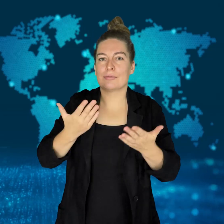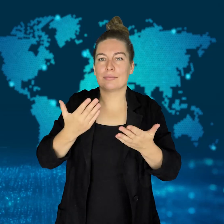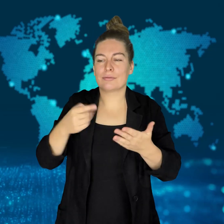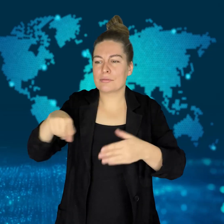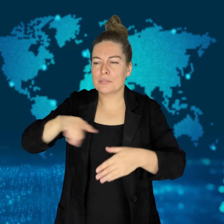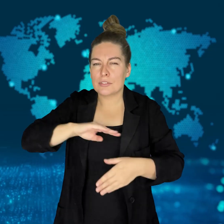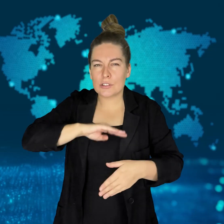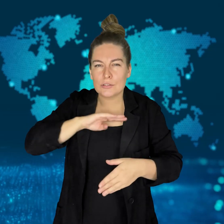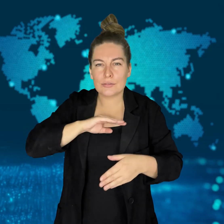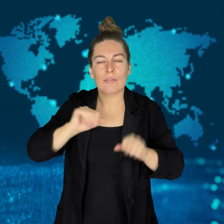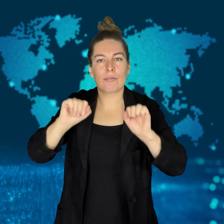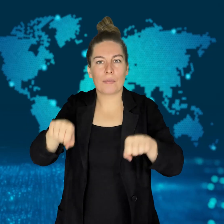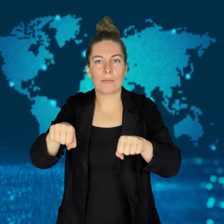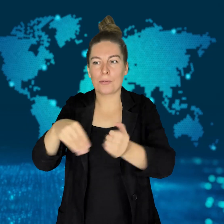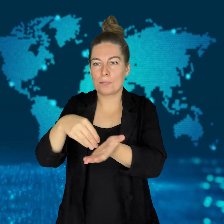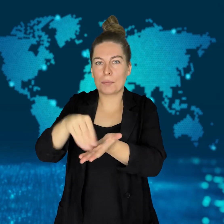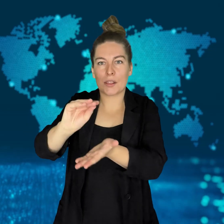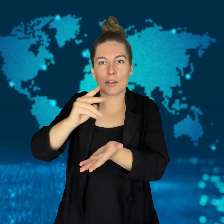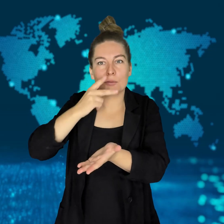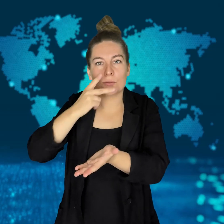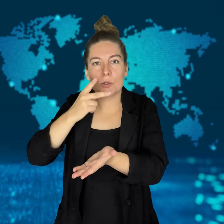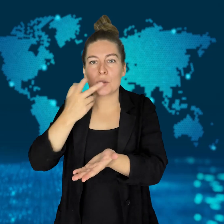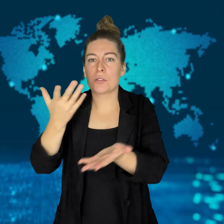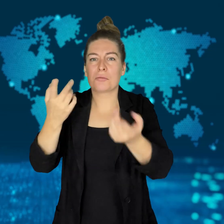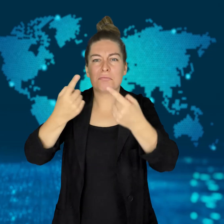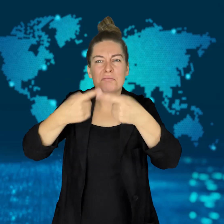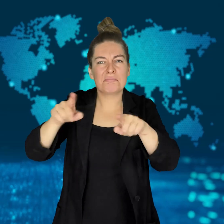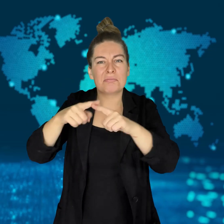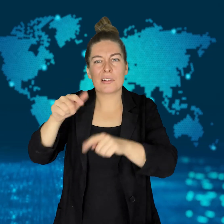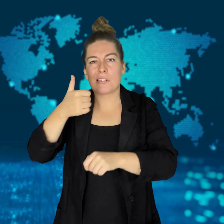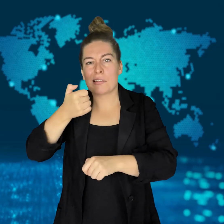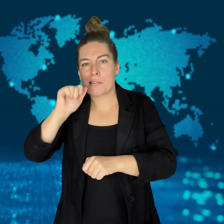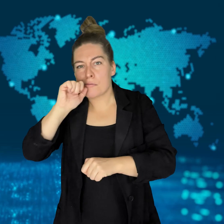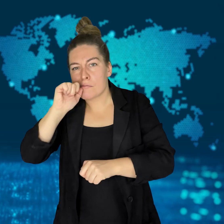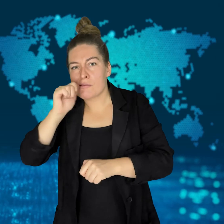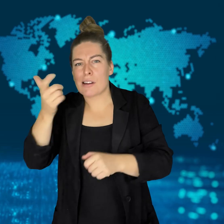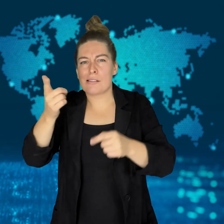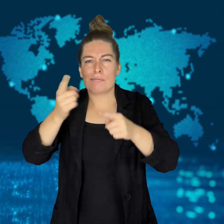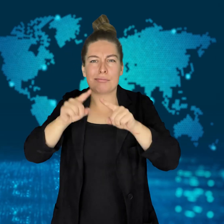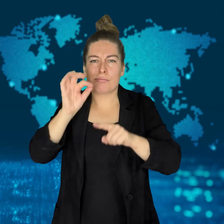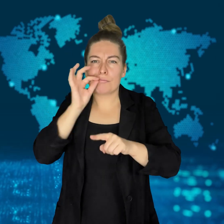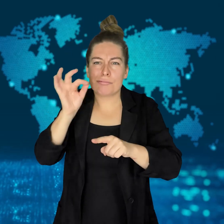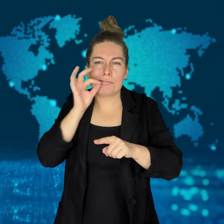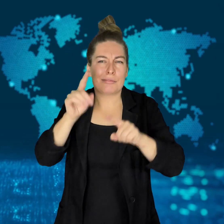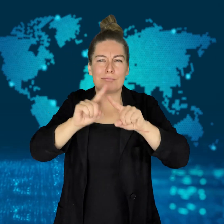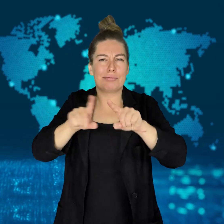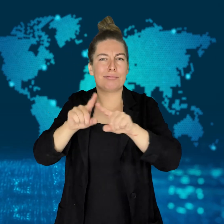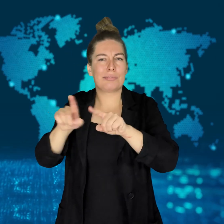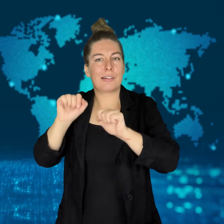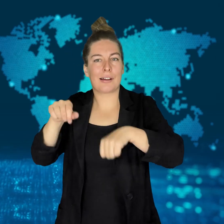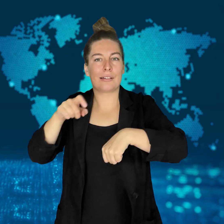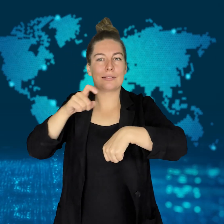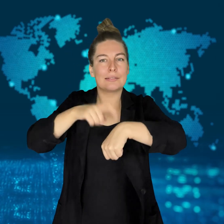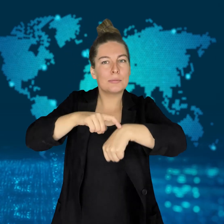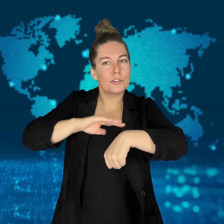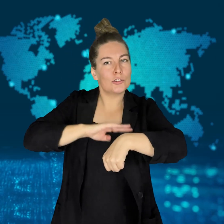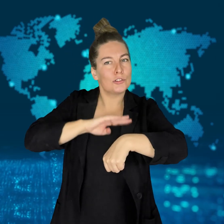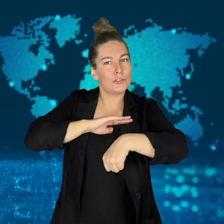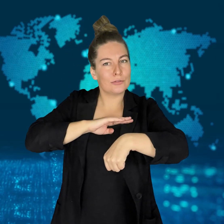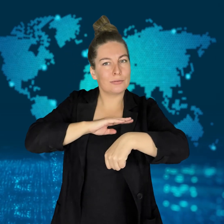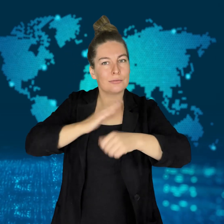The "smoking age" is the minimum age at which someone can purchase